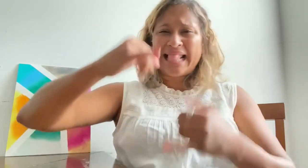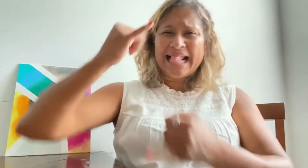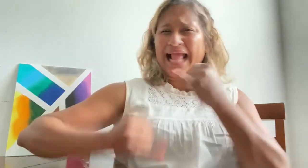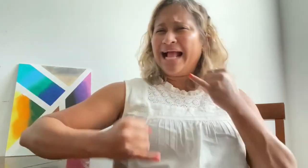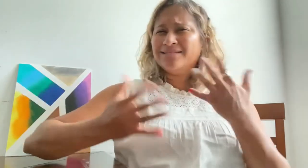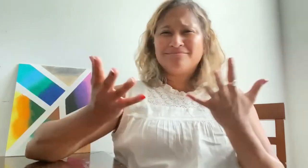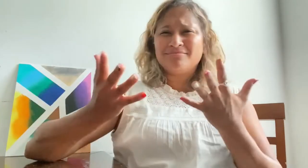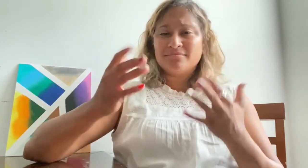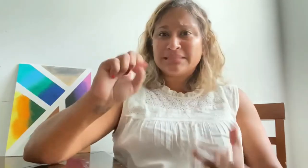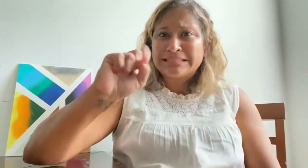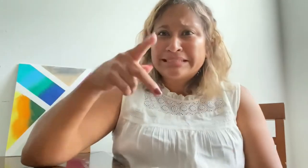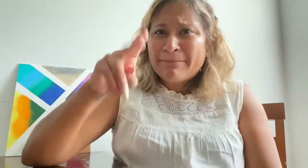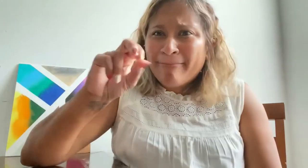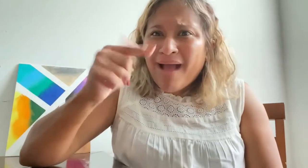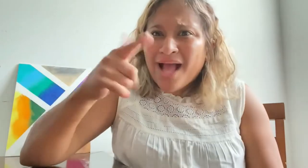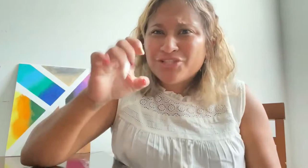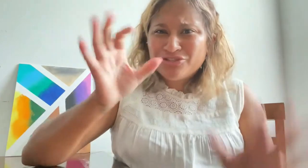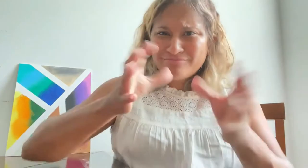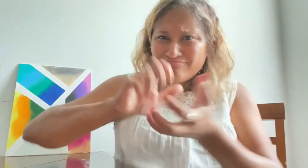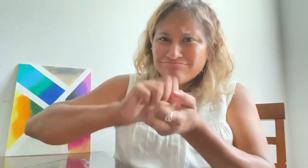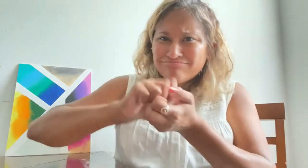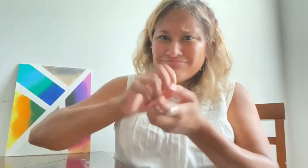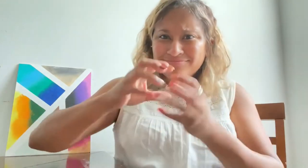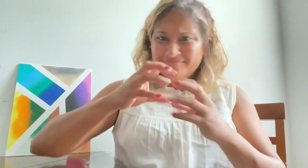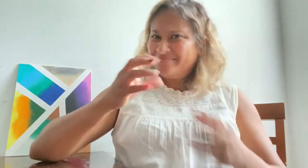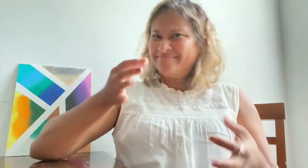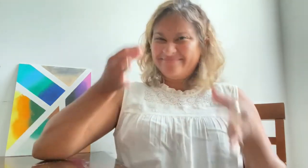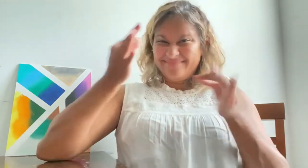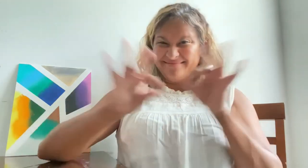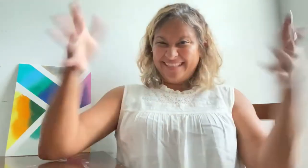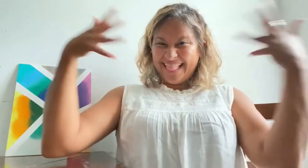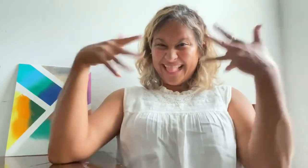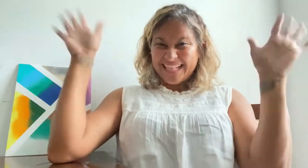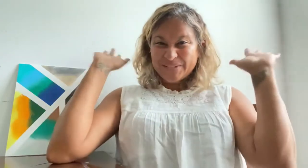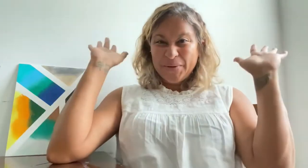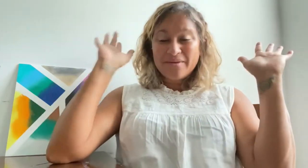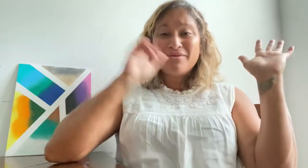Lastly, I use a Sponge to paint Abstract Acrylic Painting. This is an easy sponge painting.